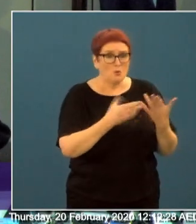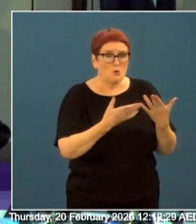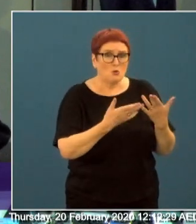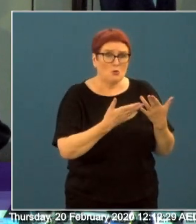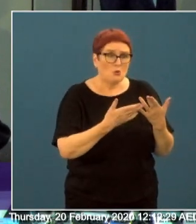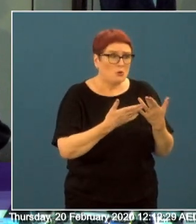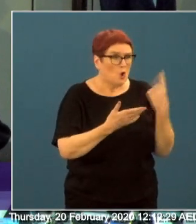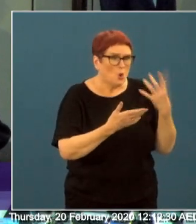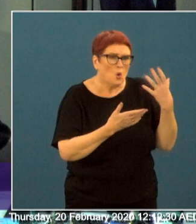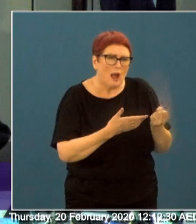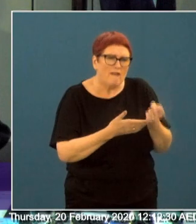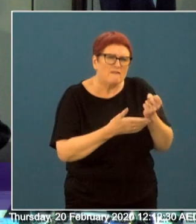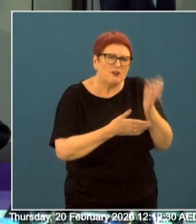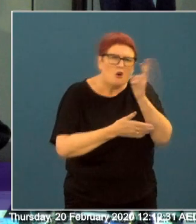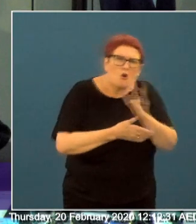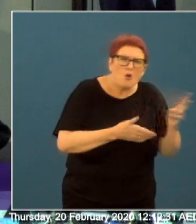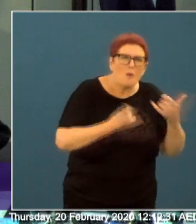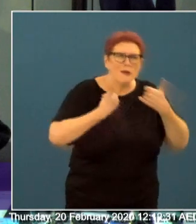of illness, disease, so on.